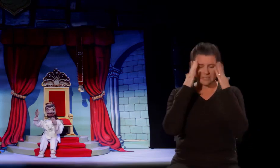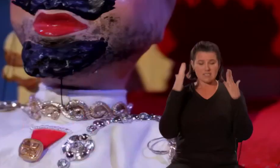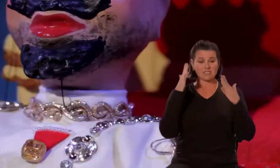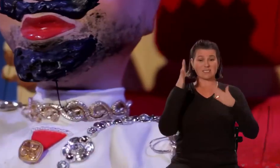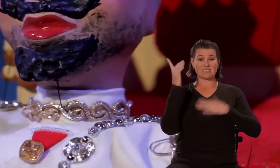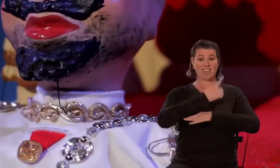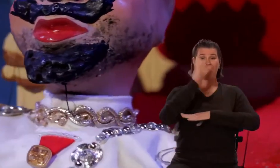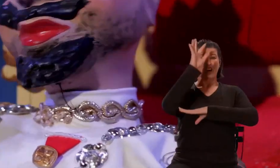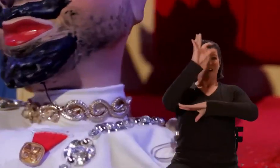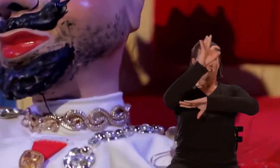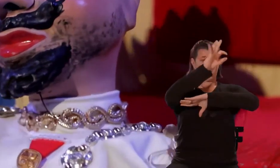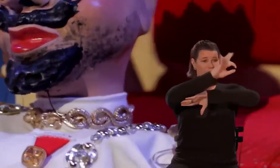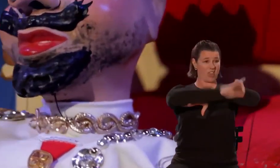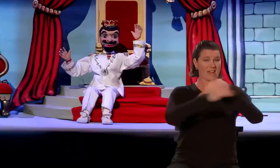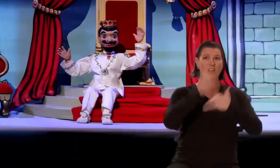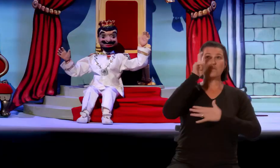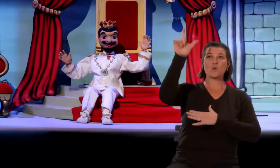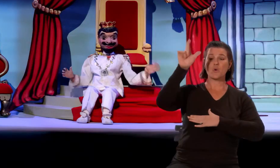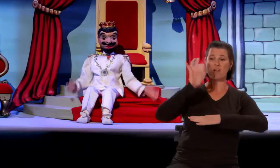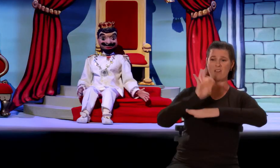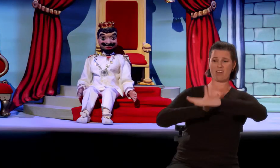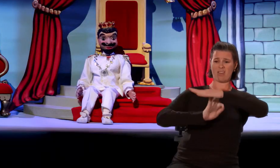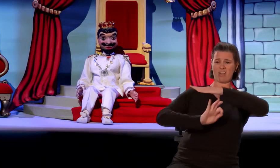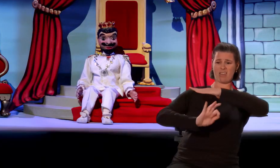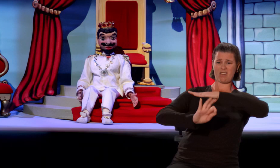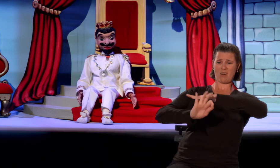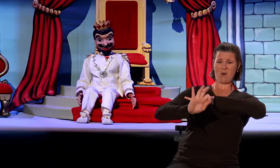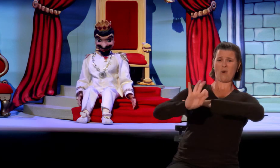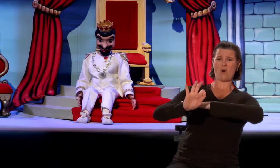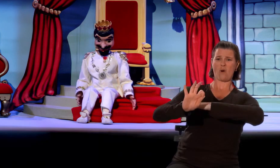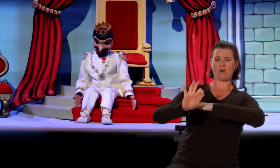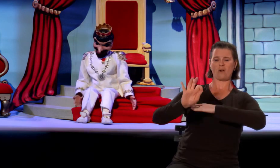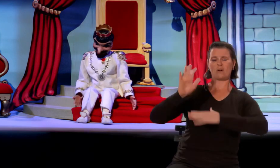The moon is peeping over the horizon. (gasps) It is too late.